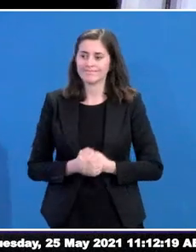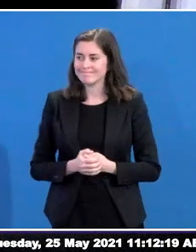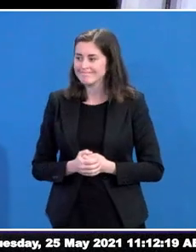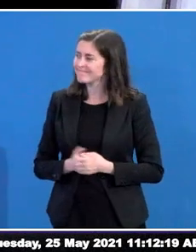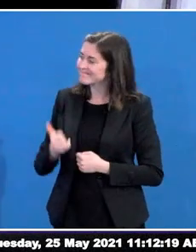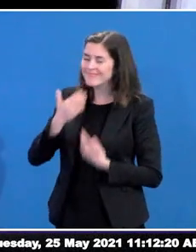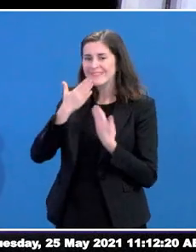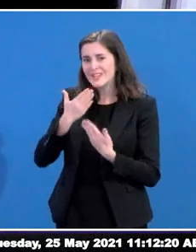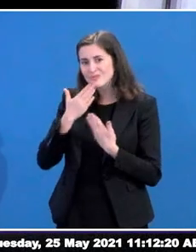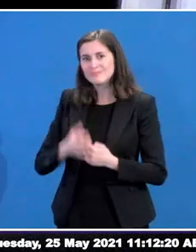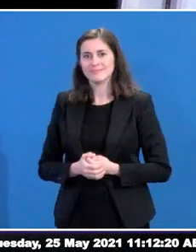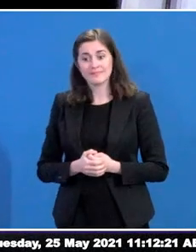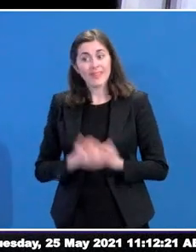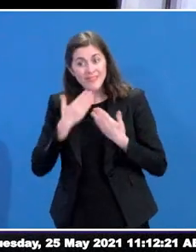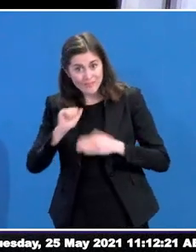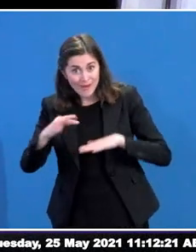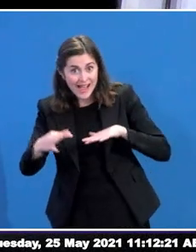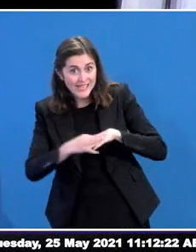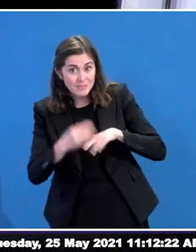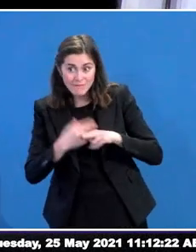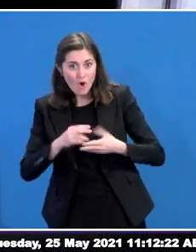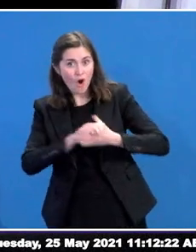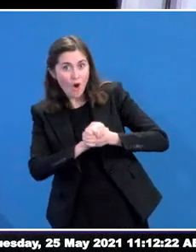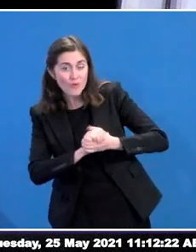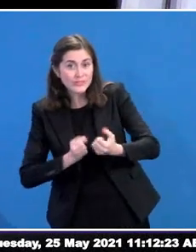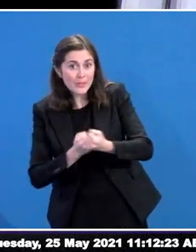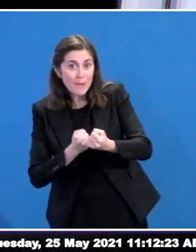Thank you. And thank you to your husband, too, who shall remain nameless.